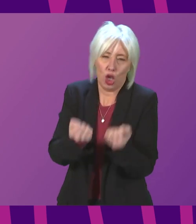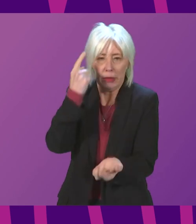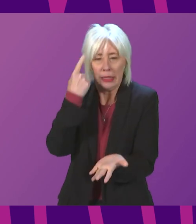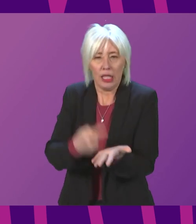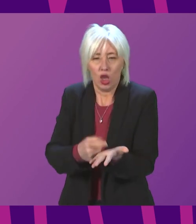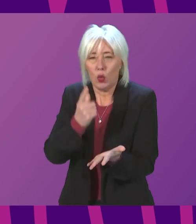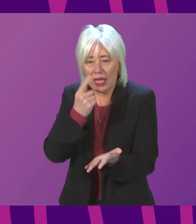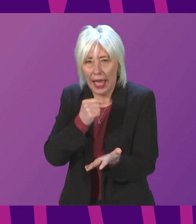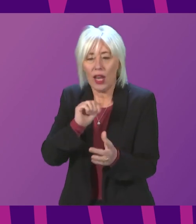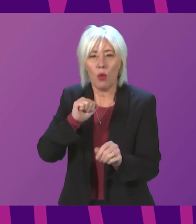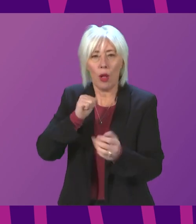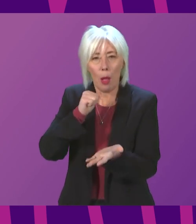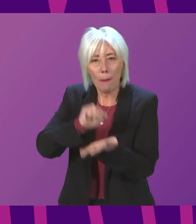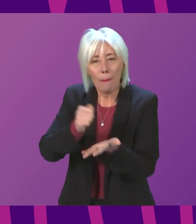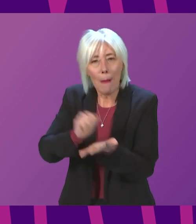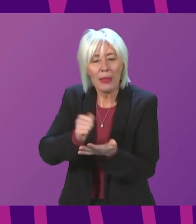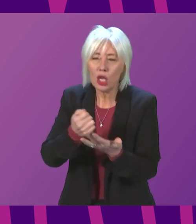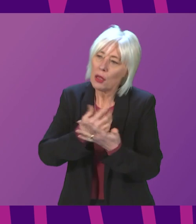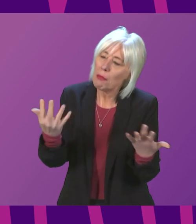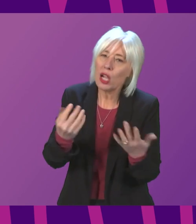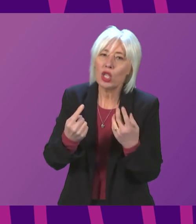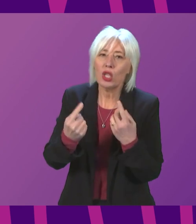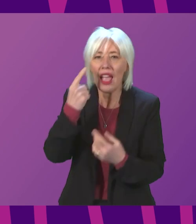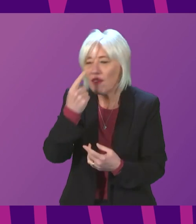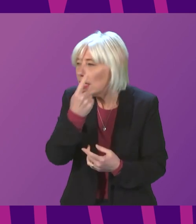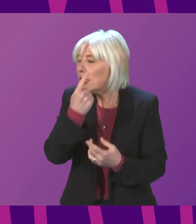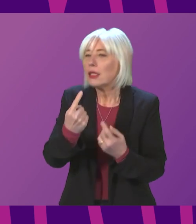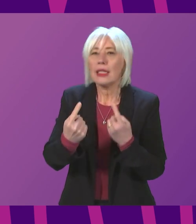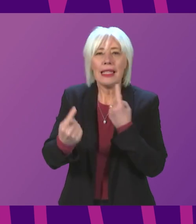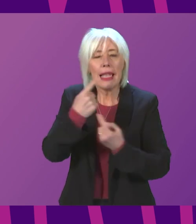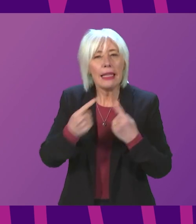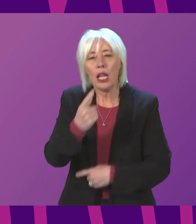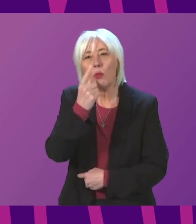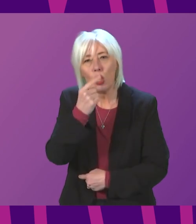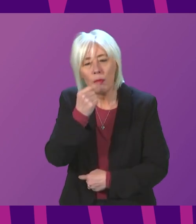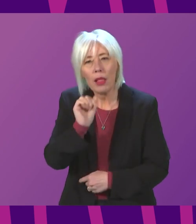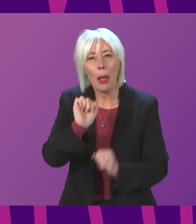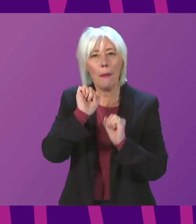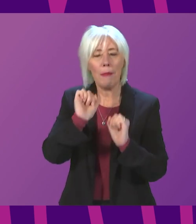publish as much data and evidence as possible, with the proviso that there must be confidence